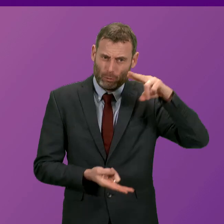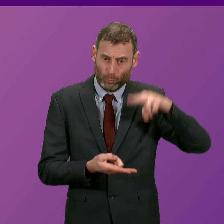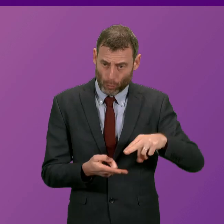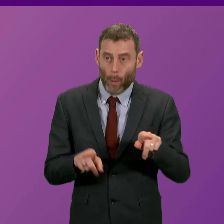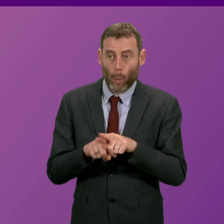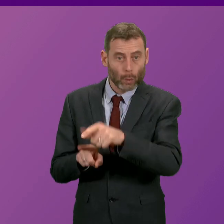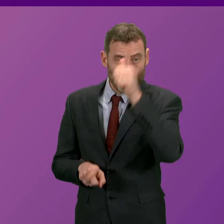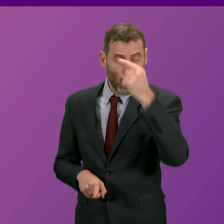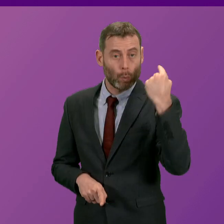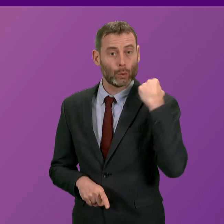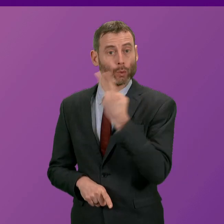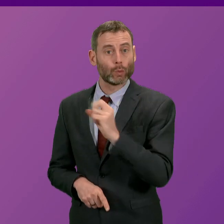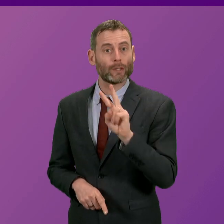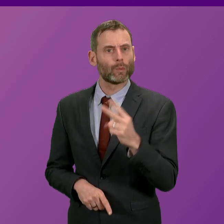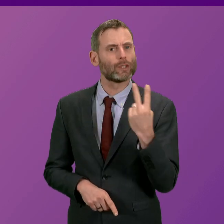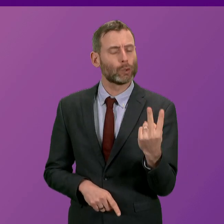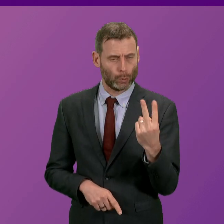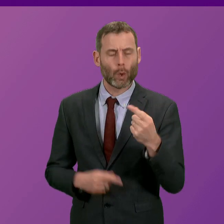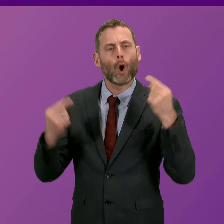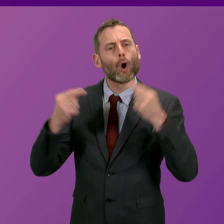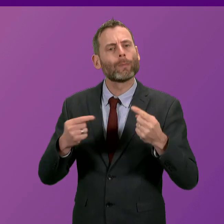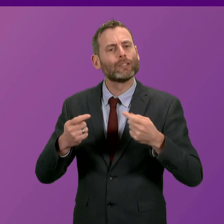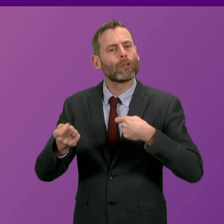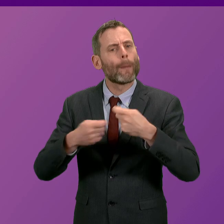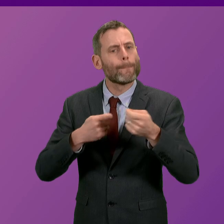the Competition and Markets Authority launched an investigation into road fuel